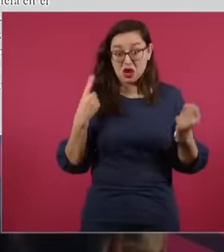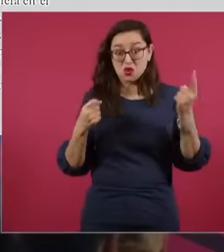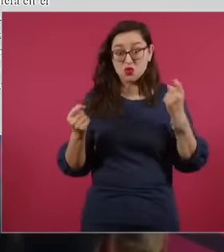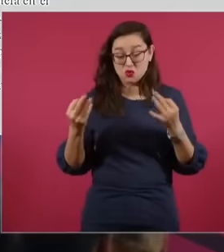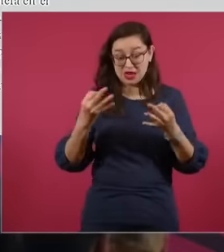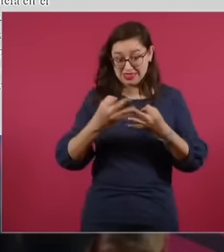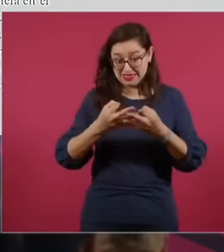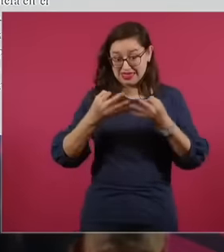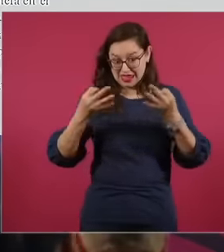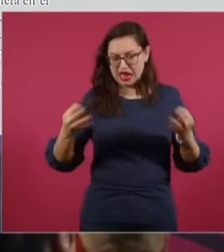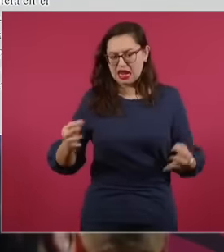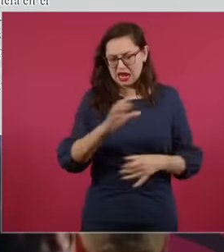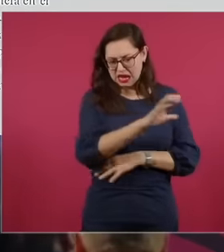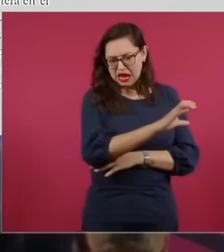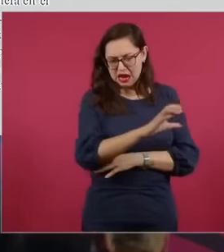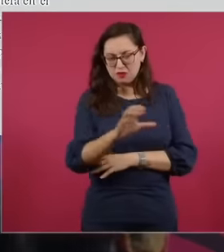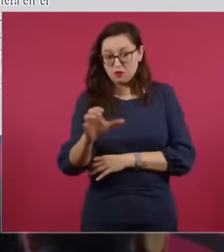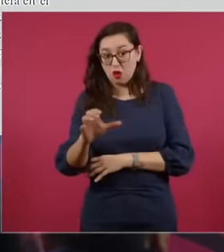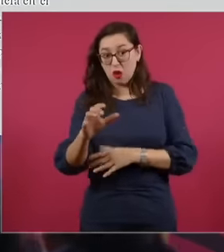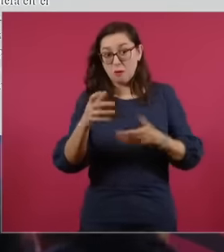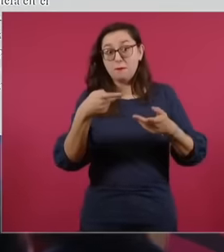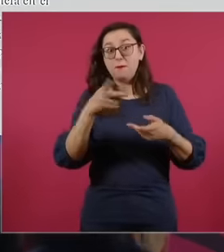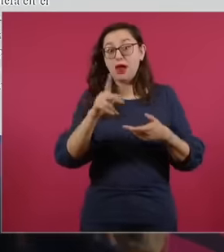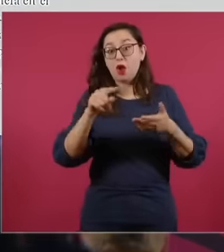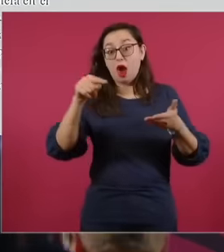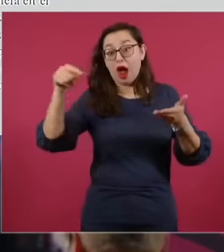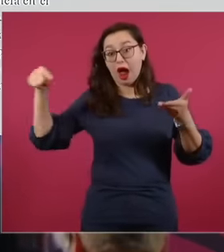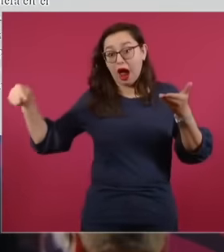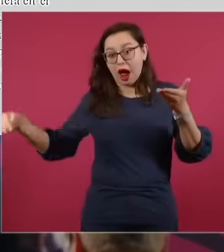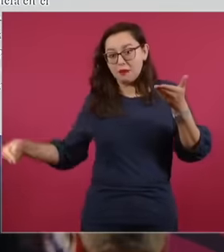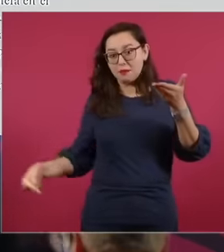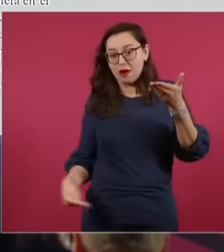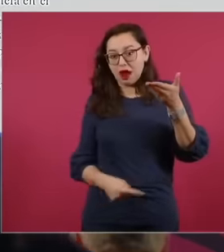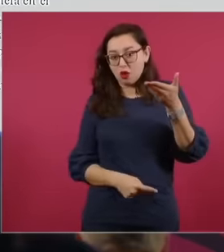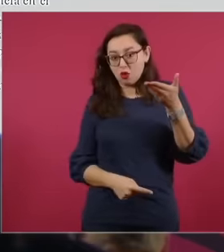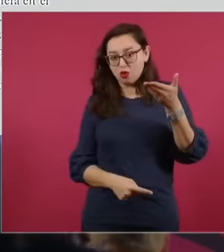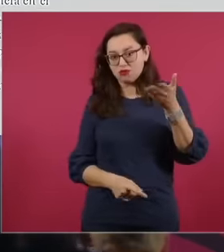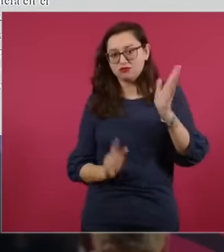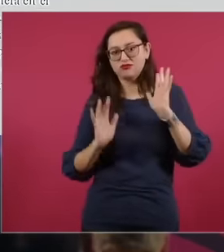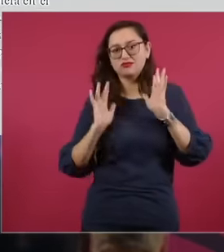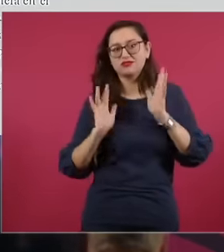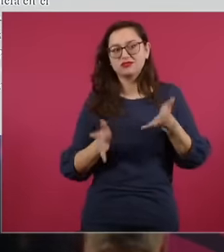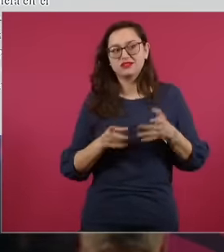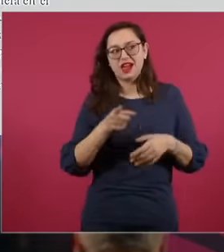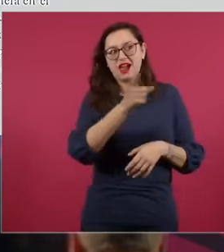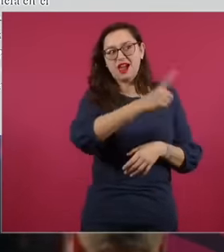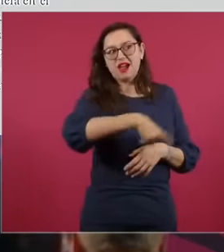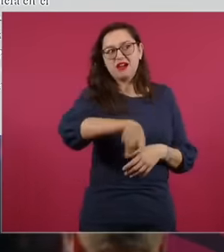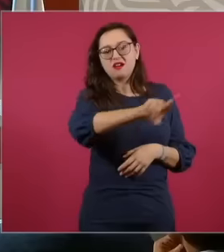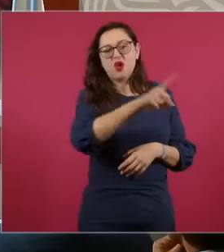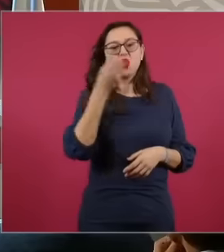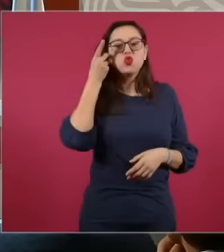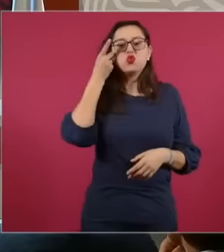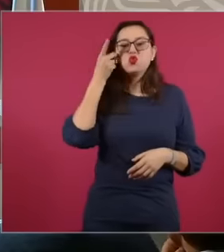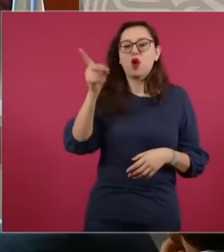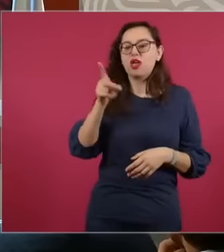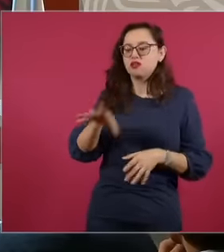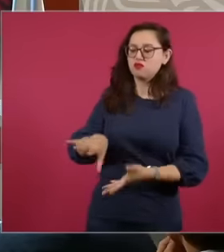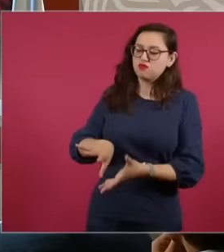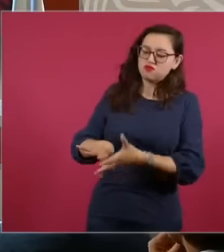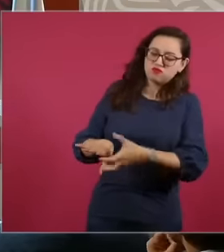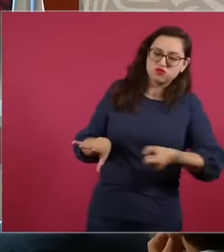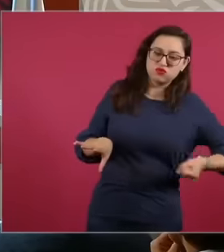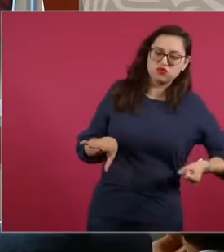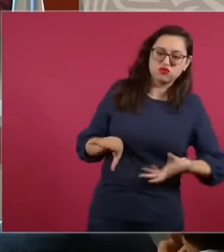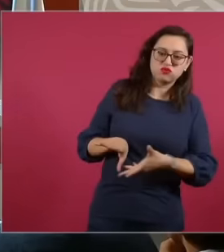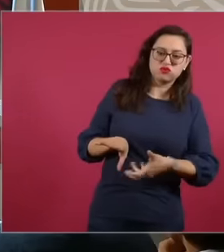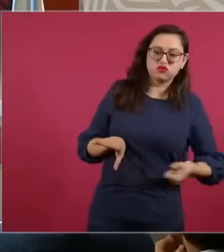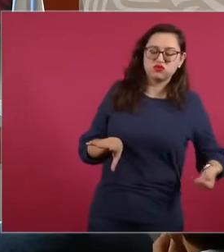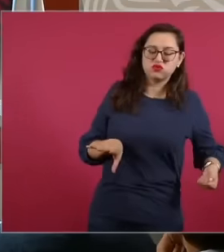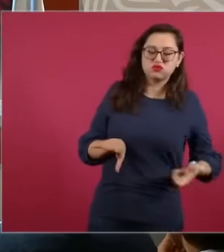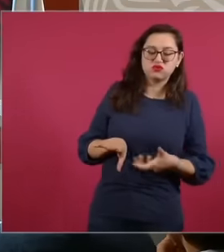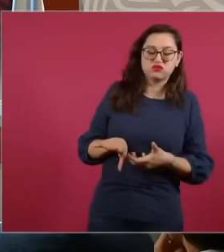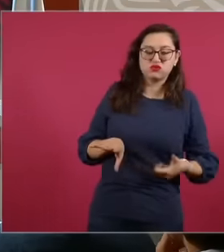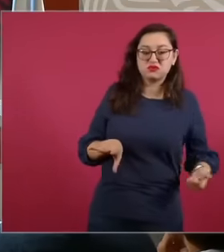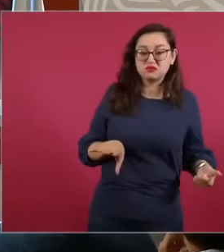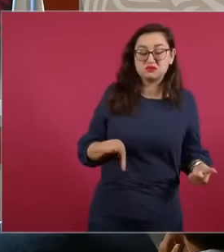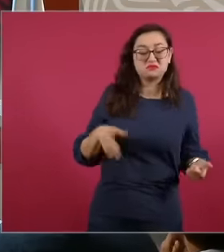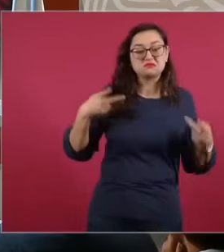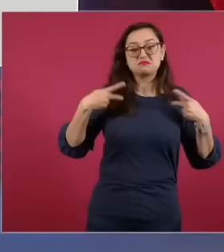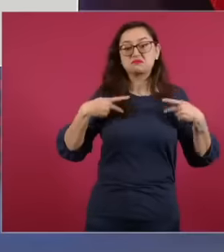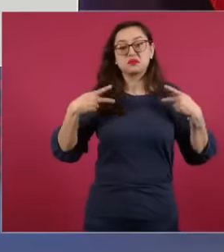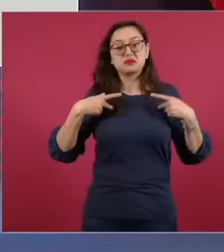under their lands has already been granted a concession for mining exploitation, no more than that we